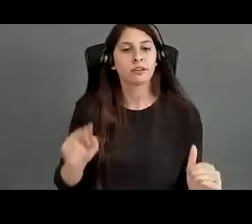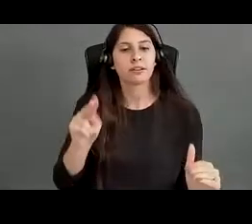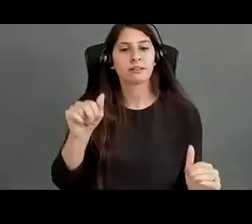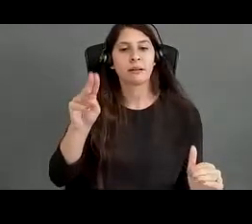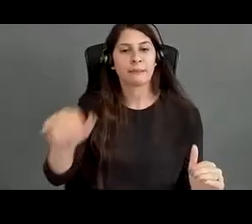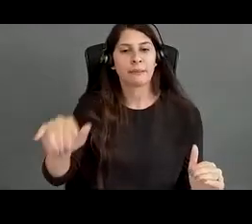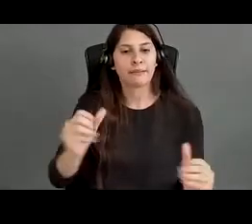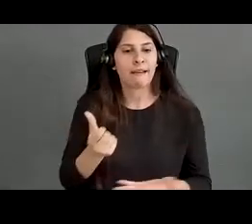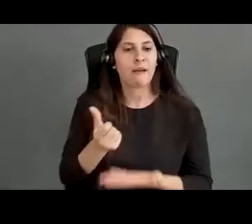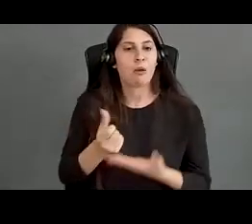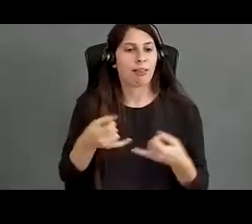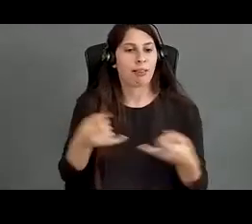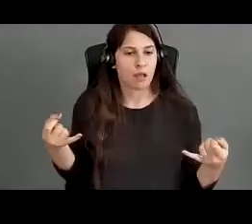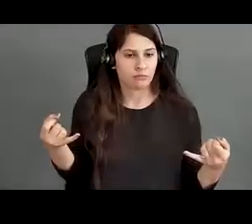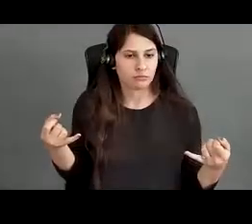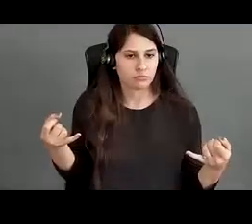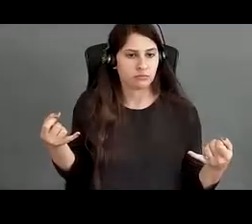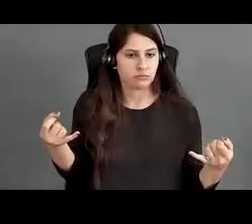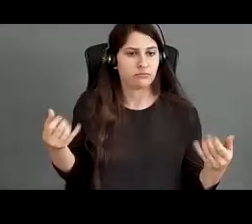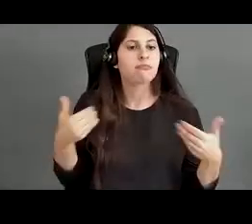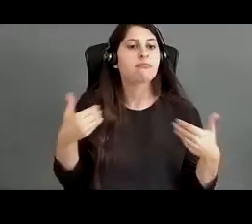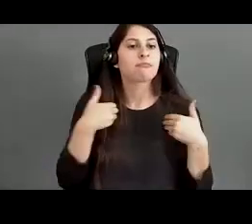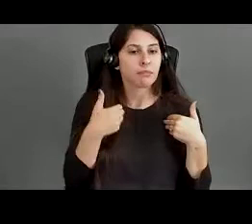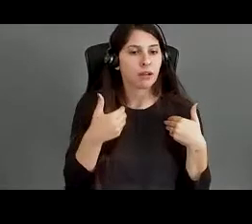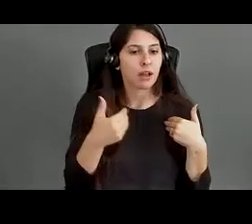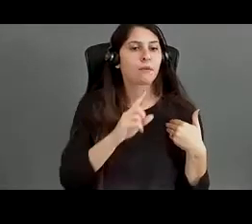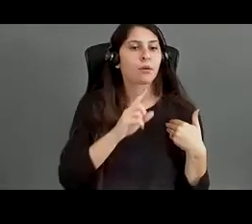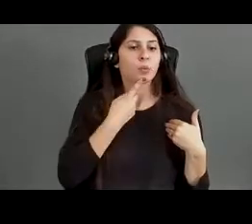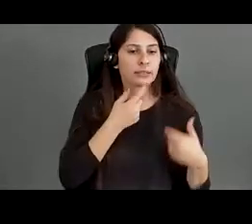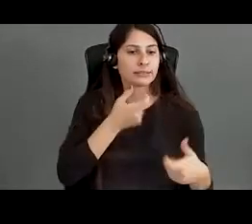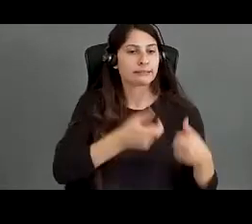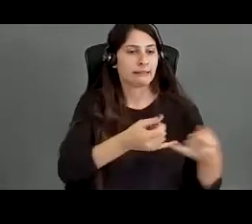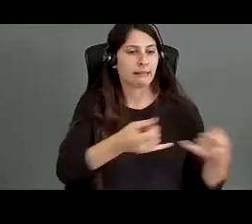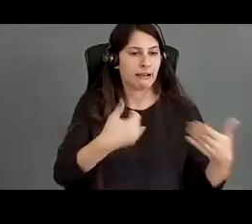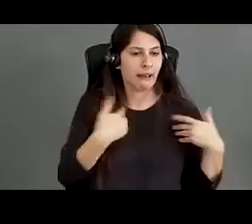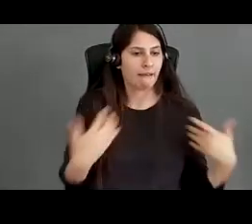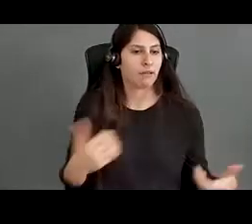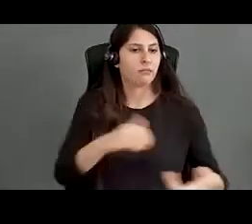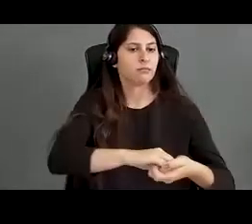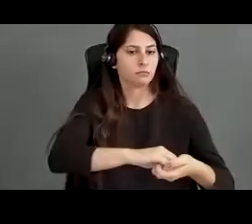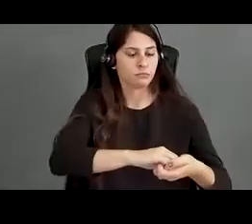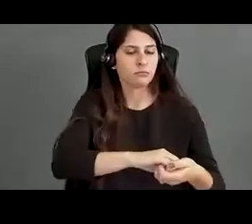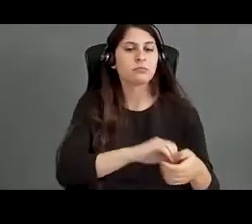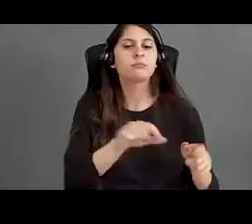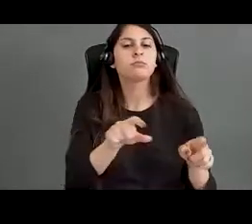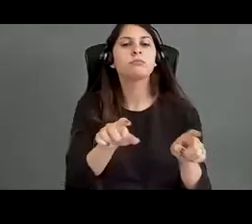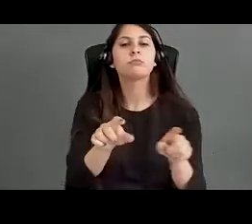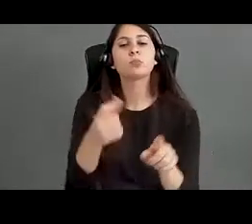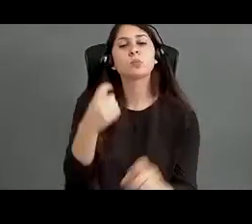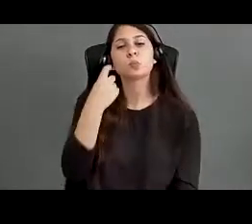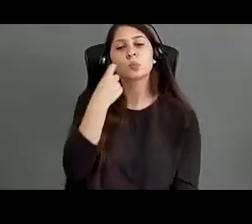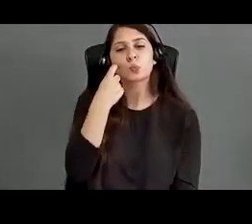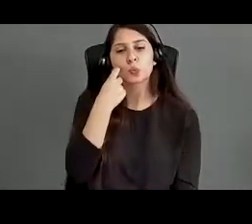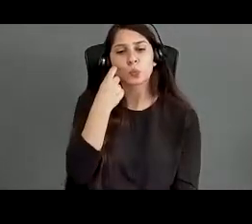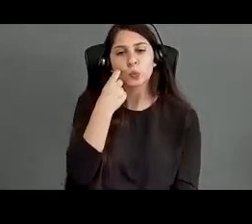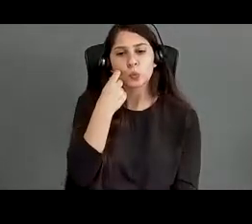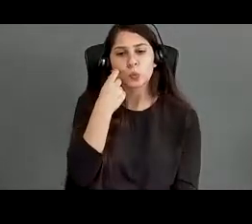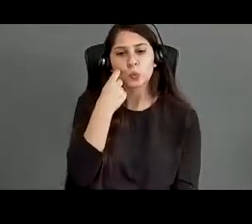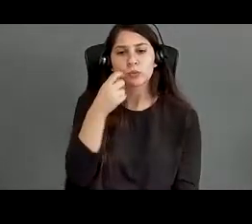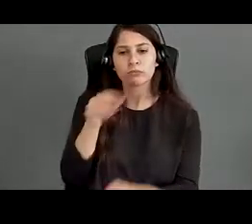We have a connection with the Crisis Text Line but we also just recently launched the chat feature,